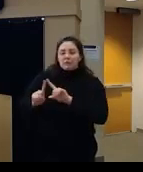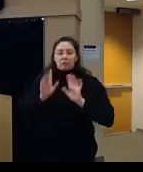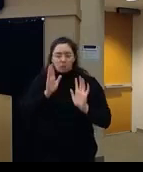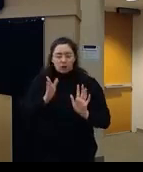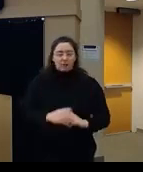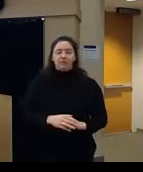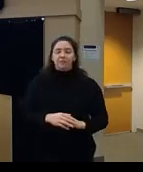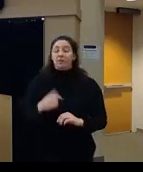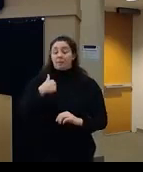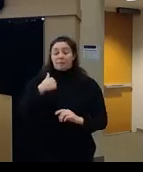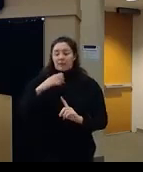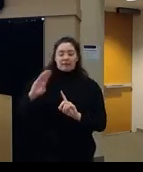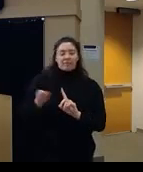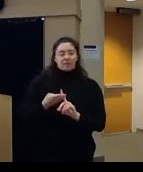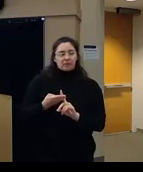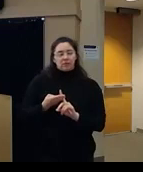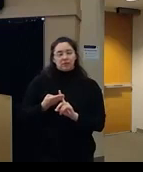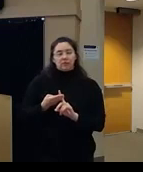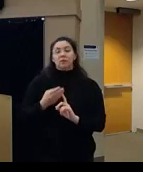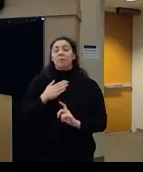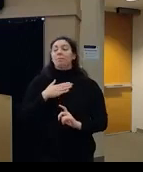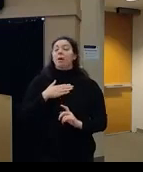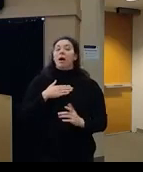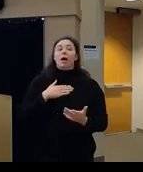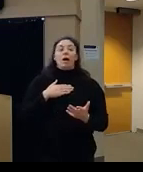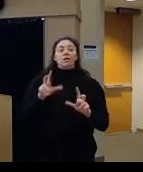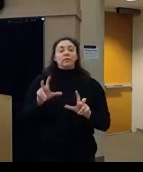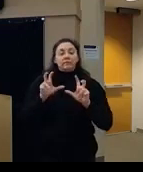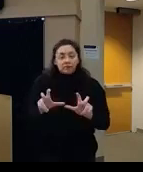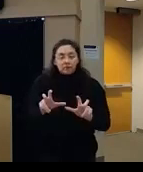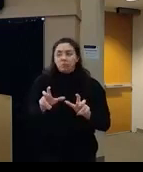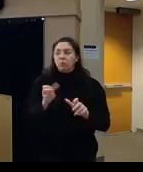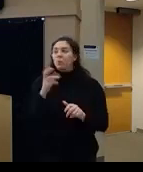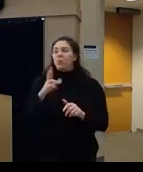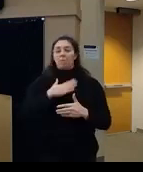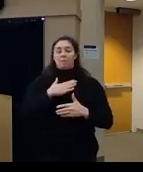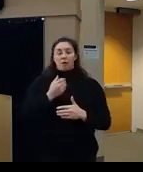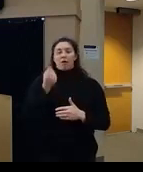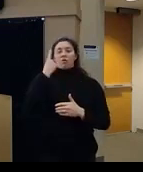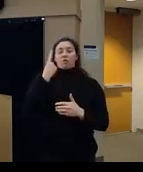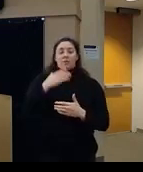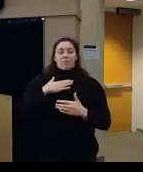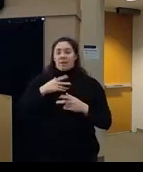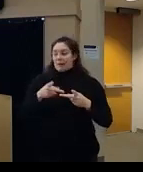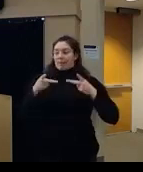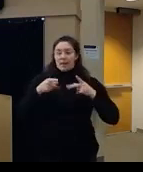convinced that somehow uh my contributions or or my understanding of my place in that power dynamic